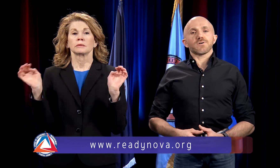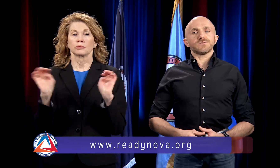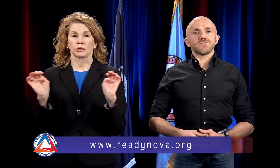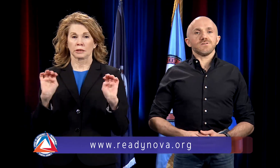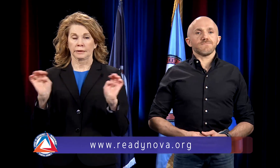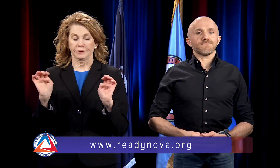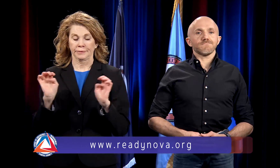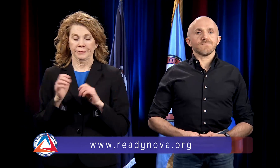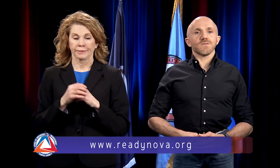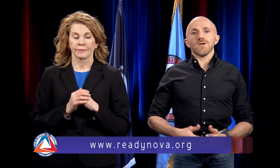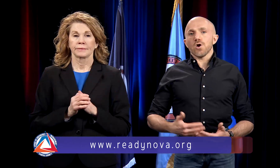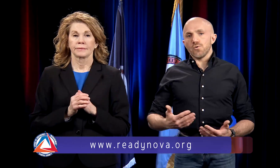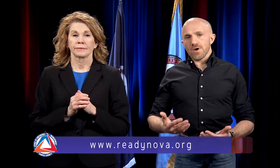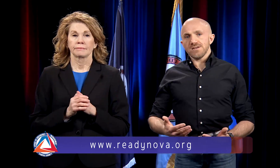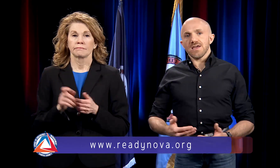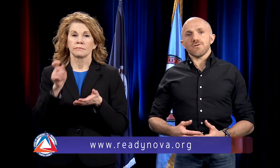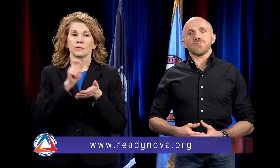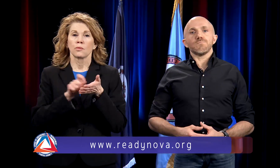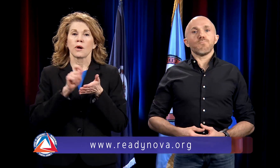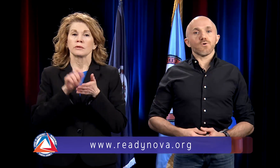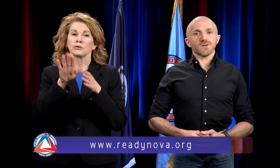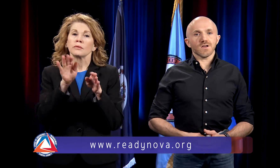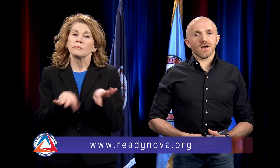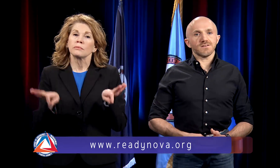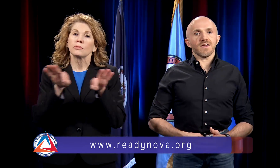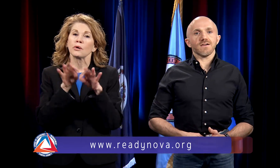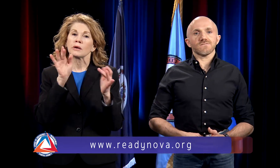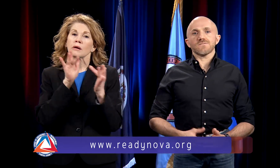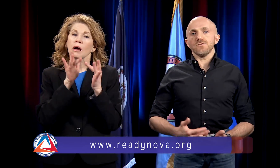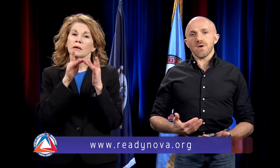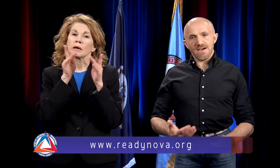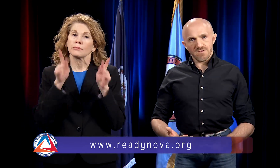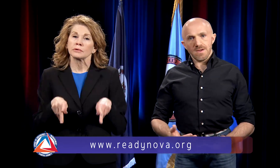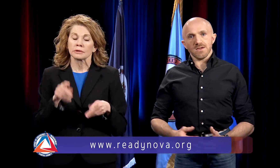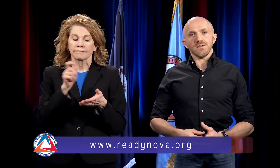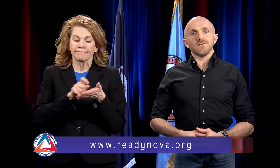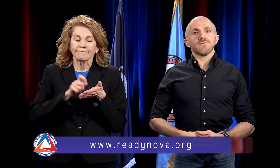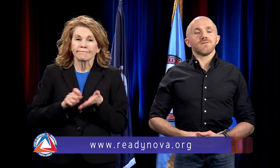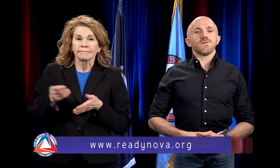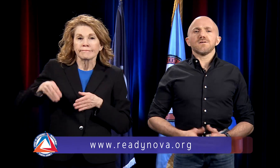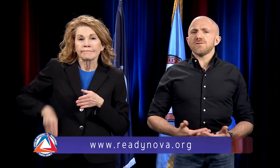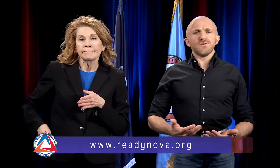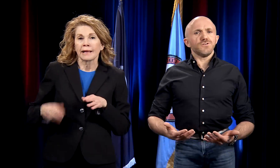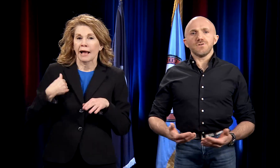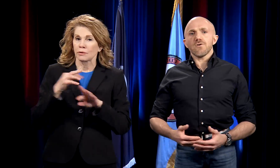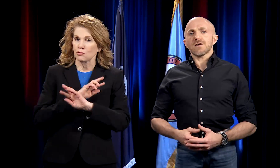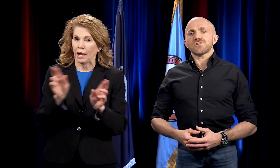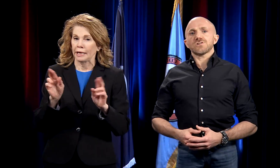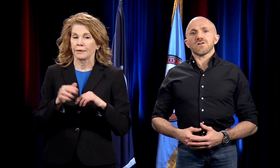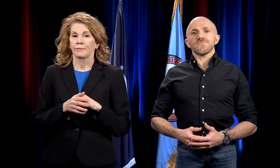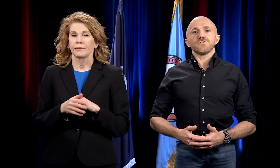emergency. Write down your important contacts, so you have them handy. Do you know how to shut off your